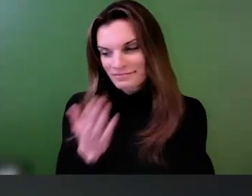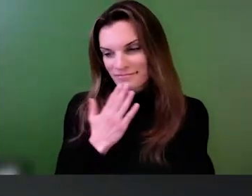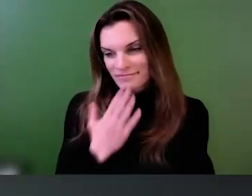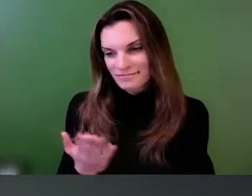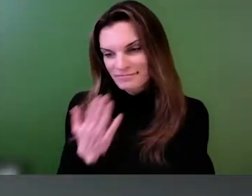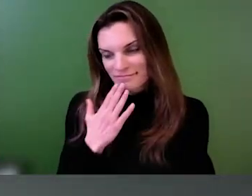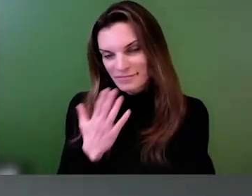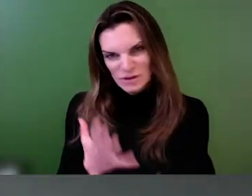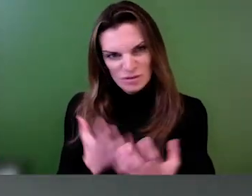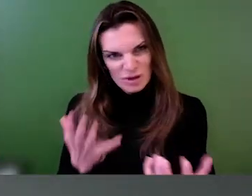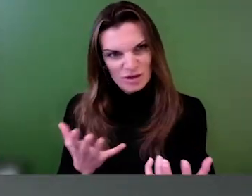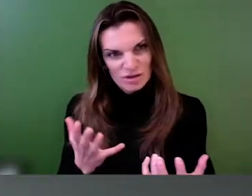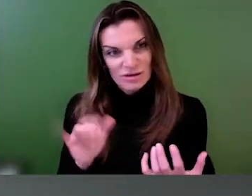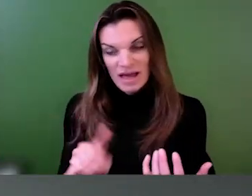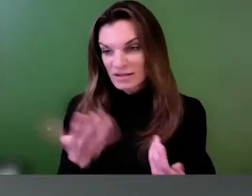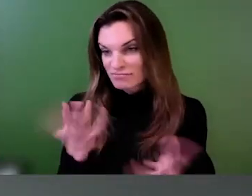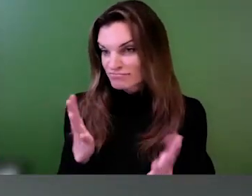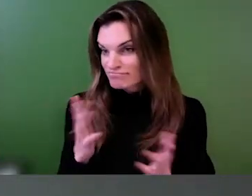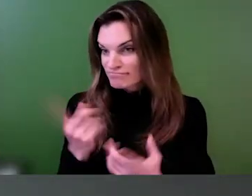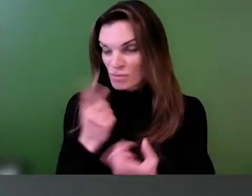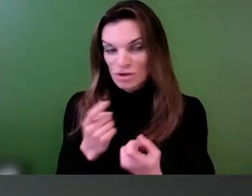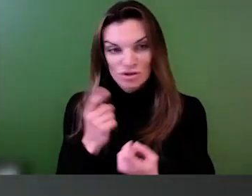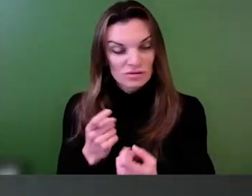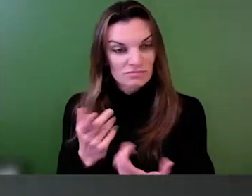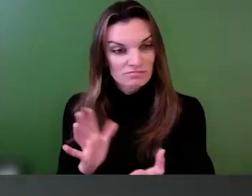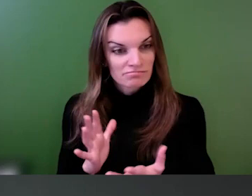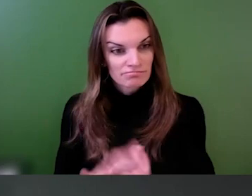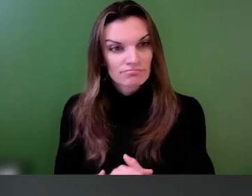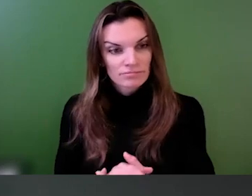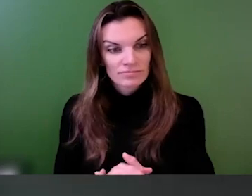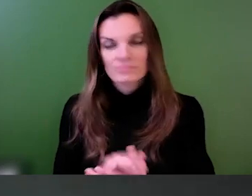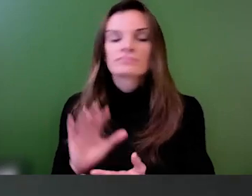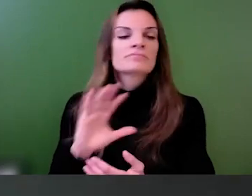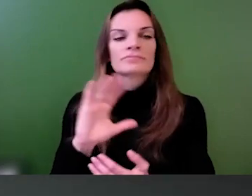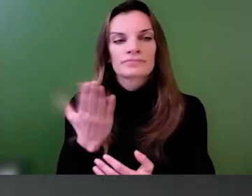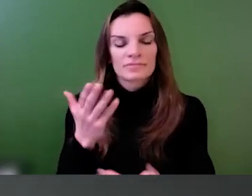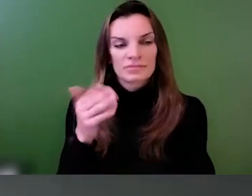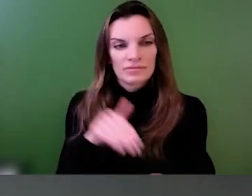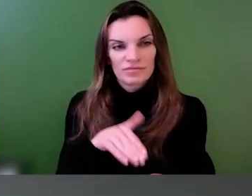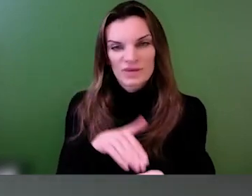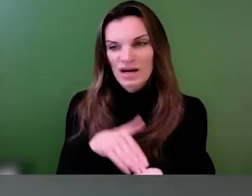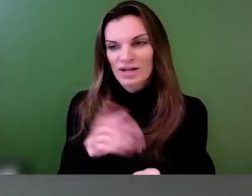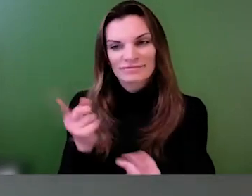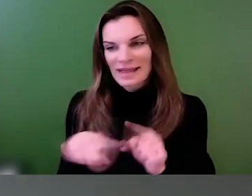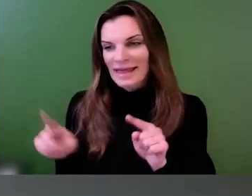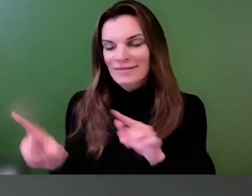so much. That is the end of our questions. Unfortunately it looks like Dr. Chan won't be able to make it so we are going